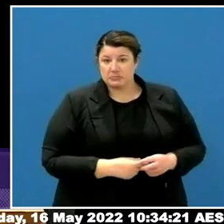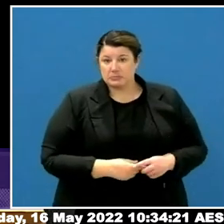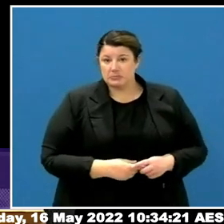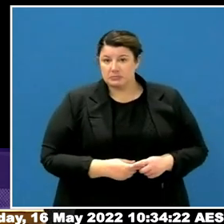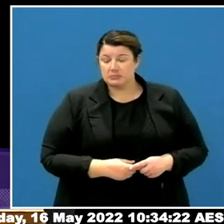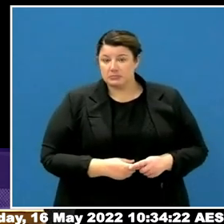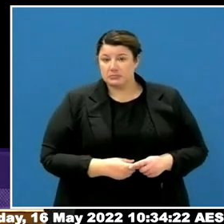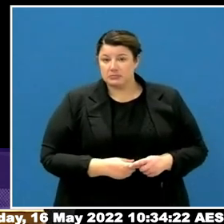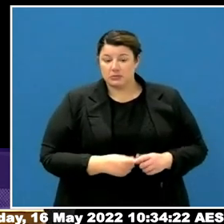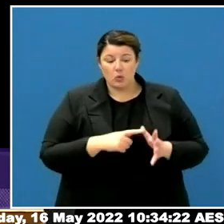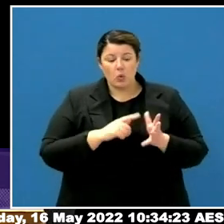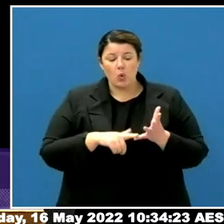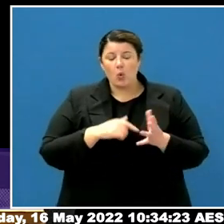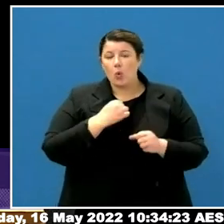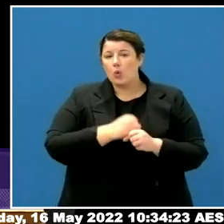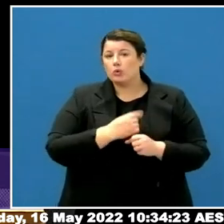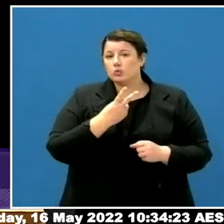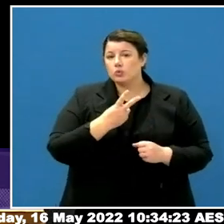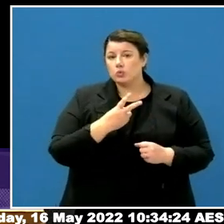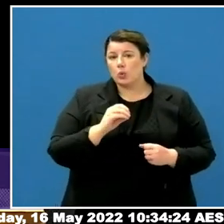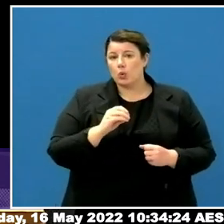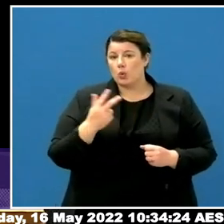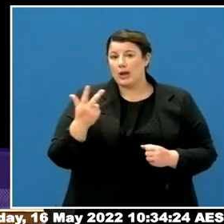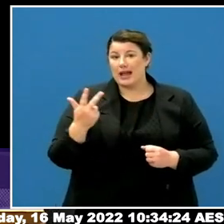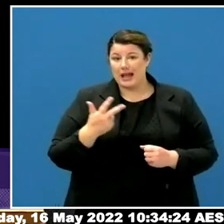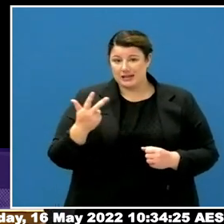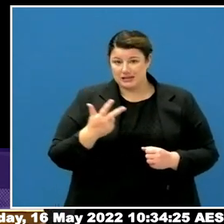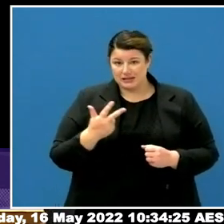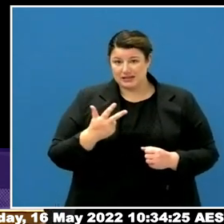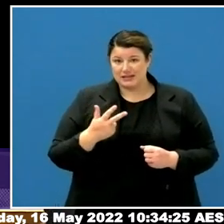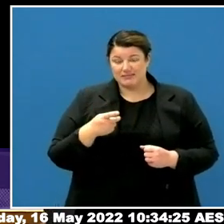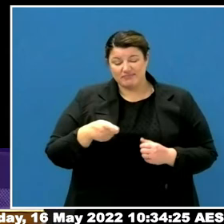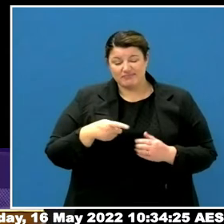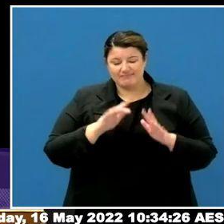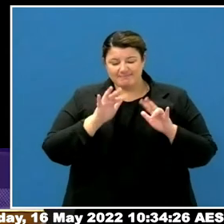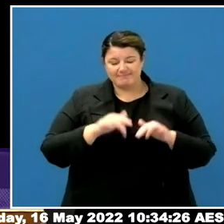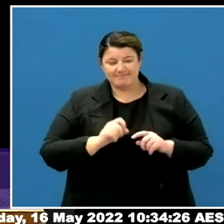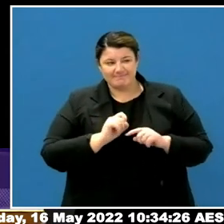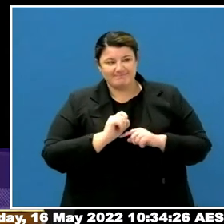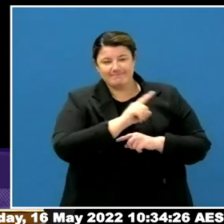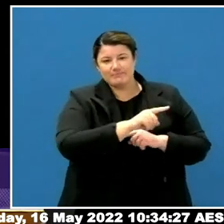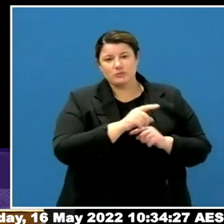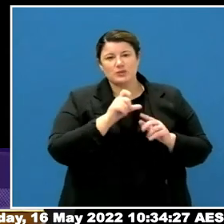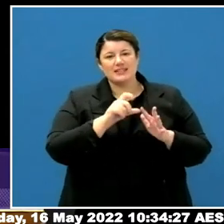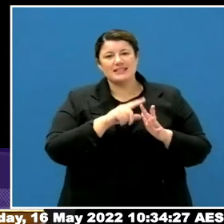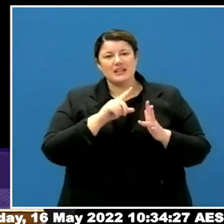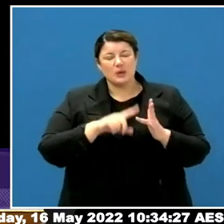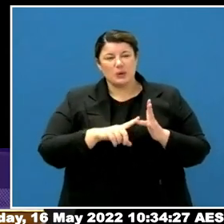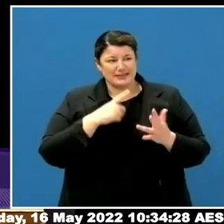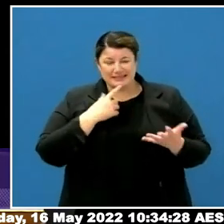In August 2018, she wrote to the then CEO of Afford to complain about this, following an